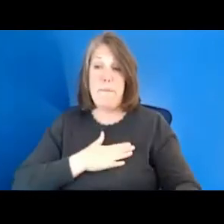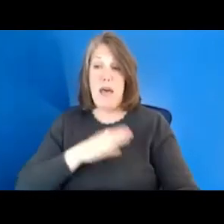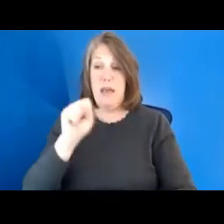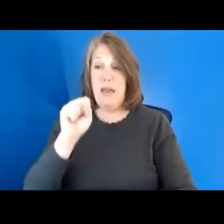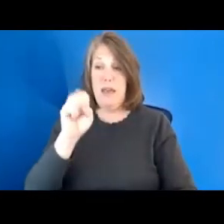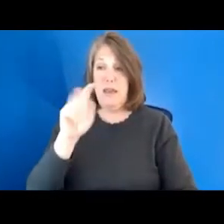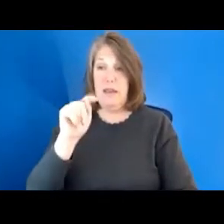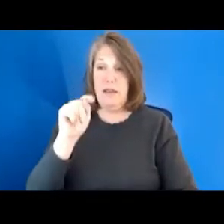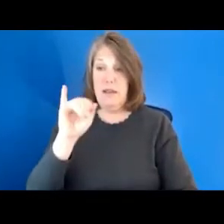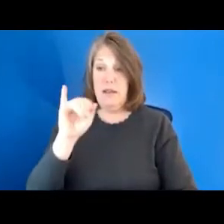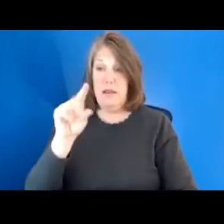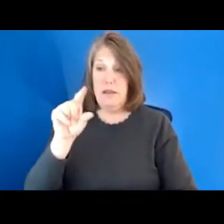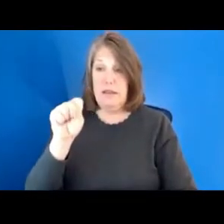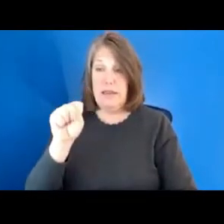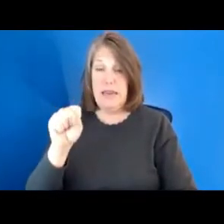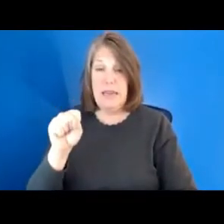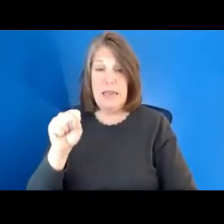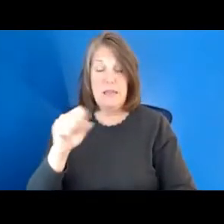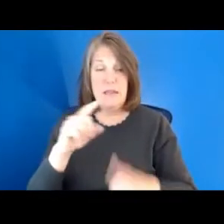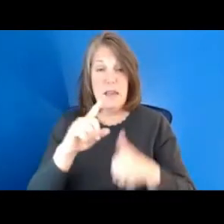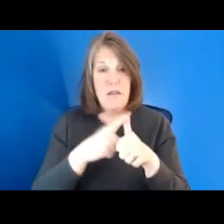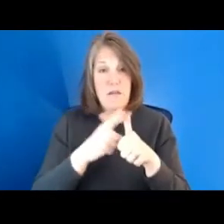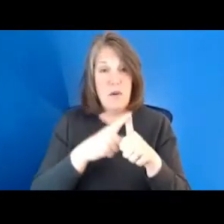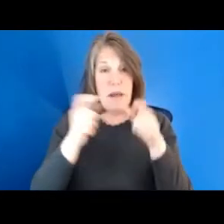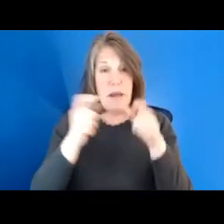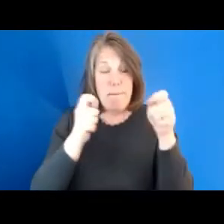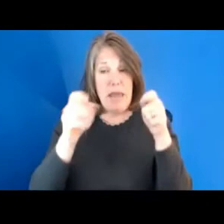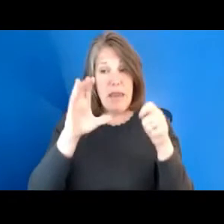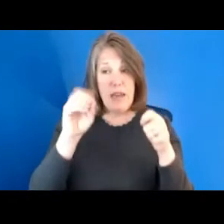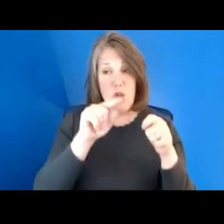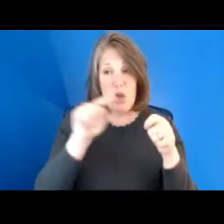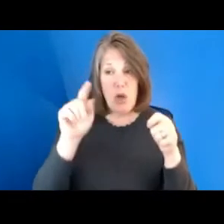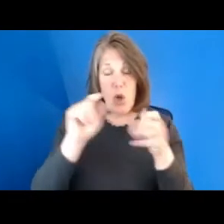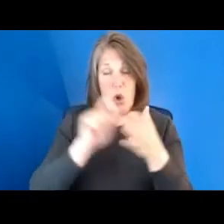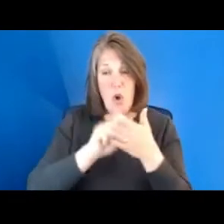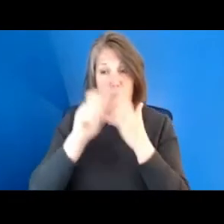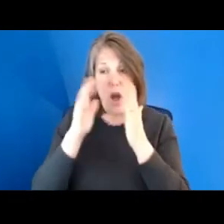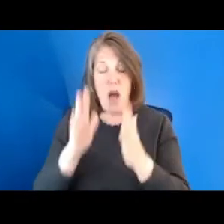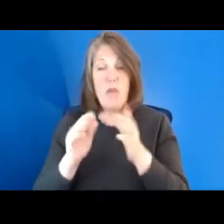17:15:53 The first one is manage co-authors. You are the main author here